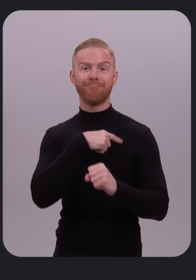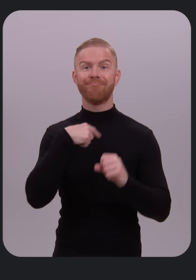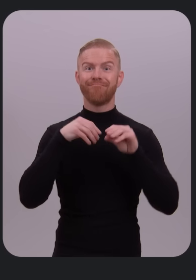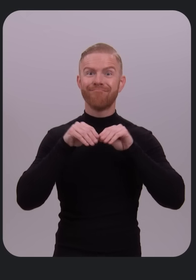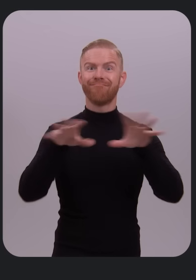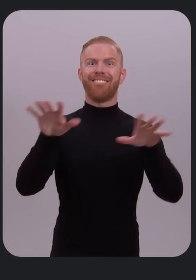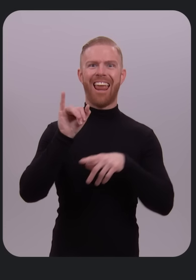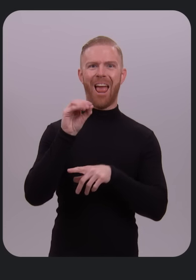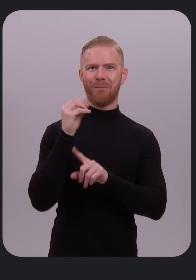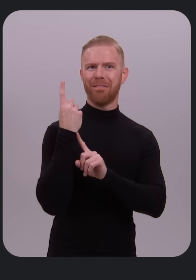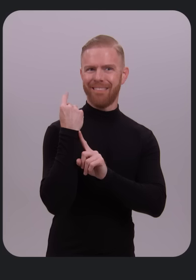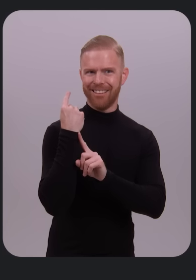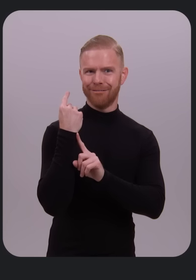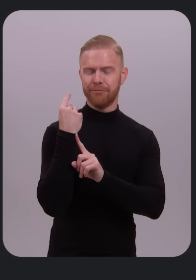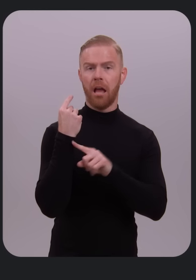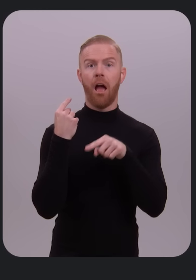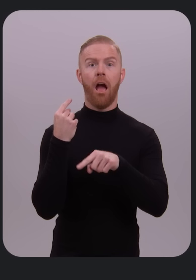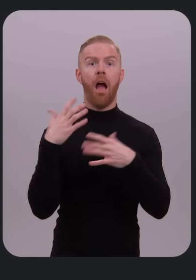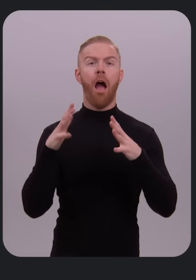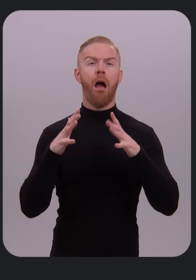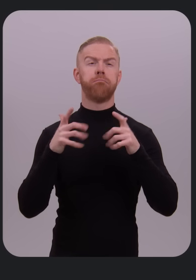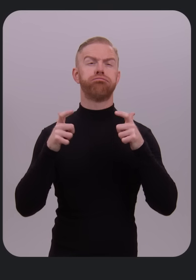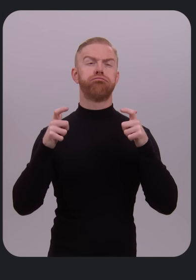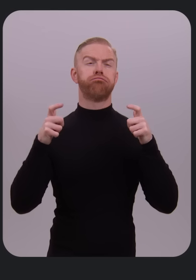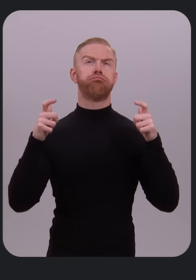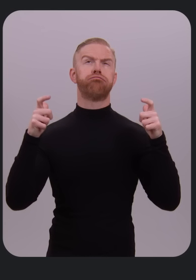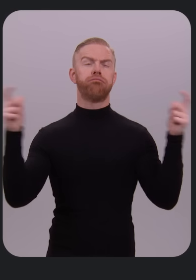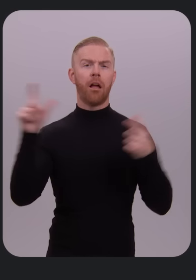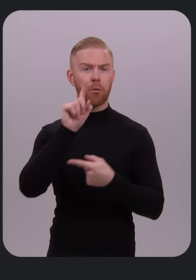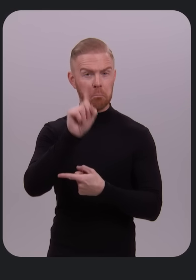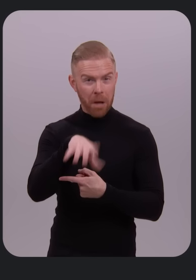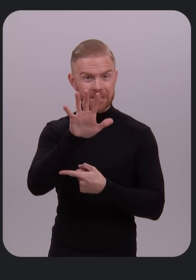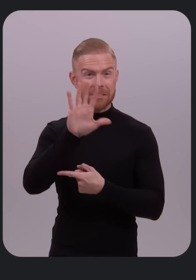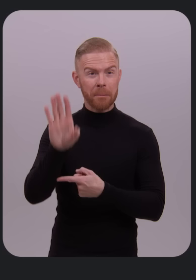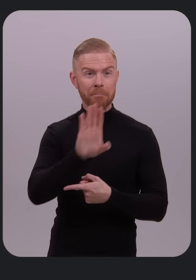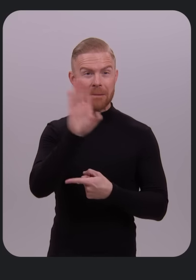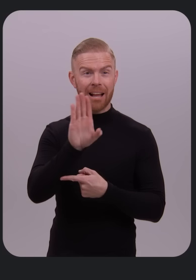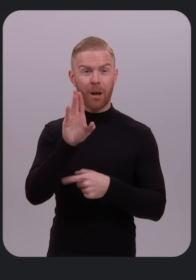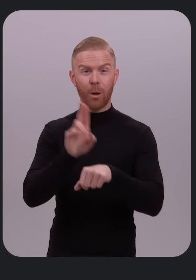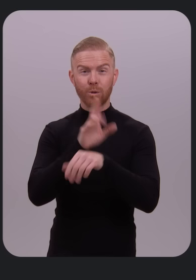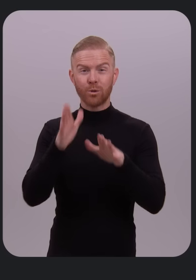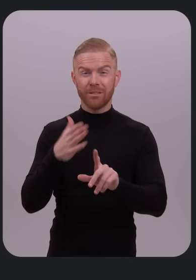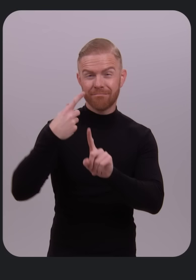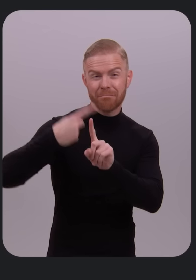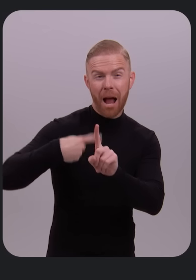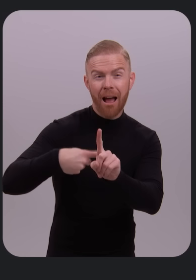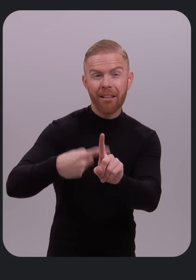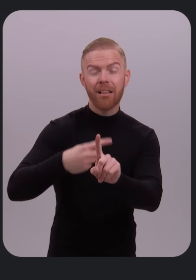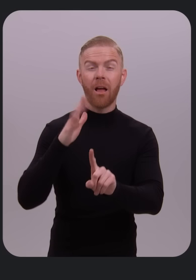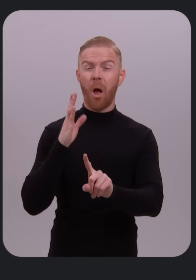they have scaled up to over 1.5 billion users every month, in more than 200 countries and territories.